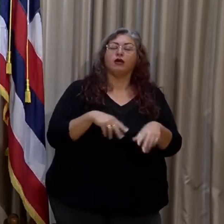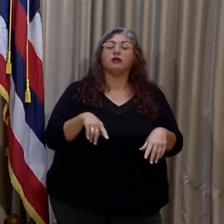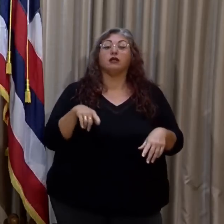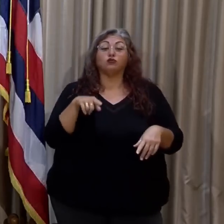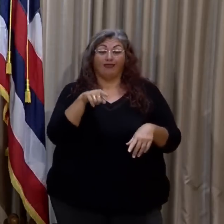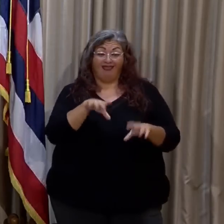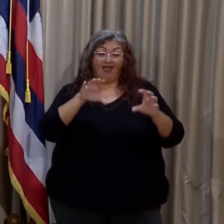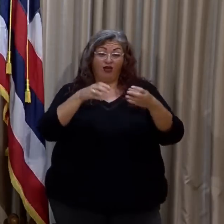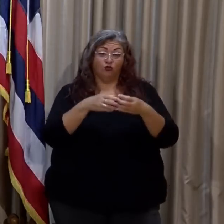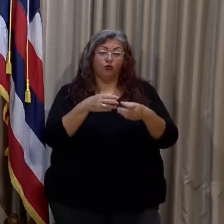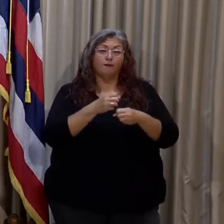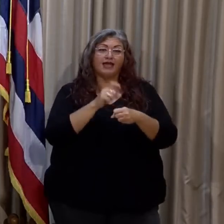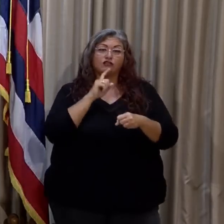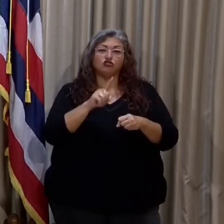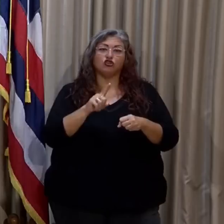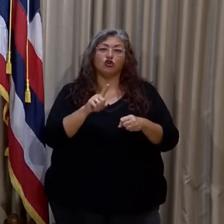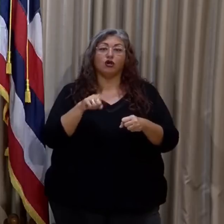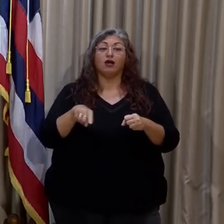SIGNED UP FOR THE TRAINING.